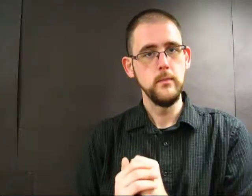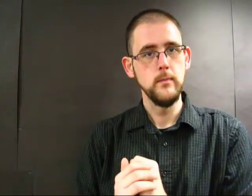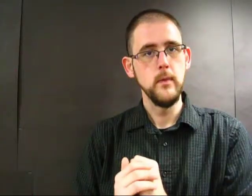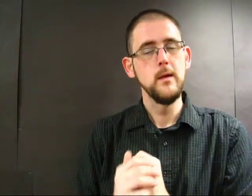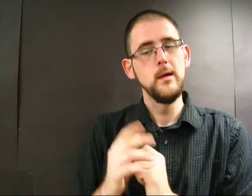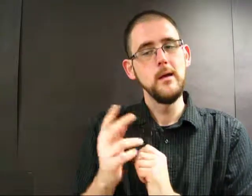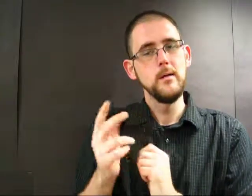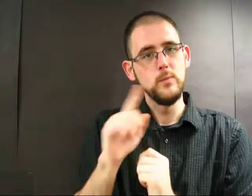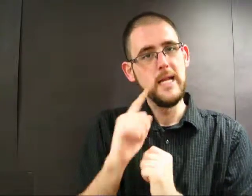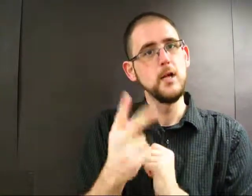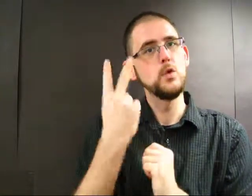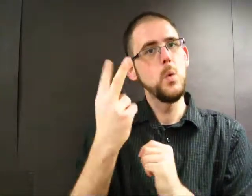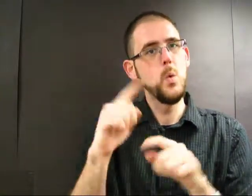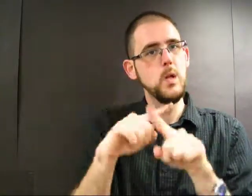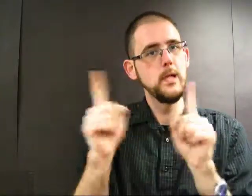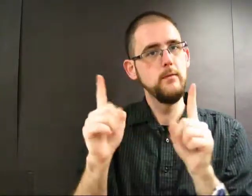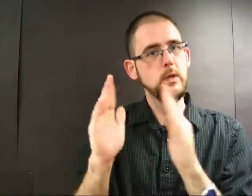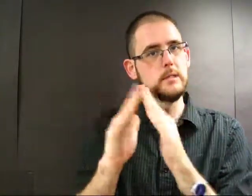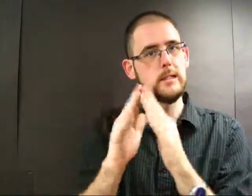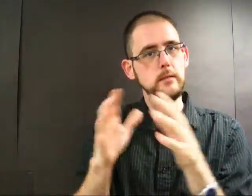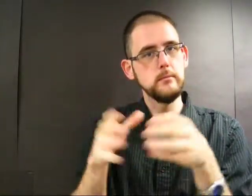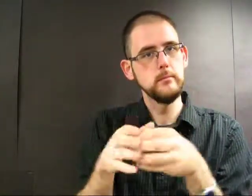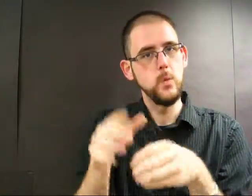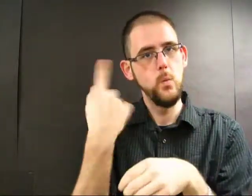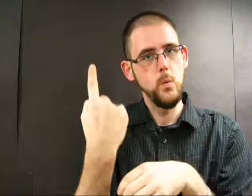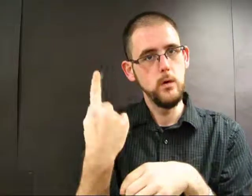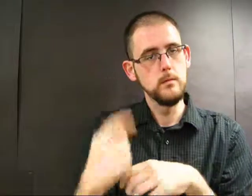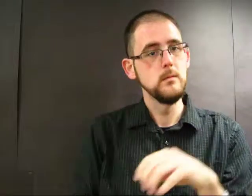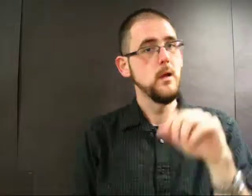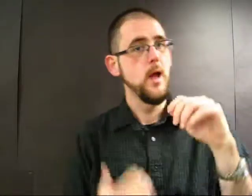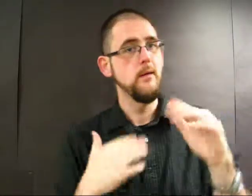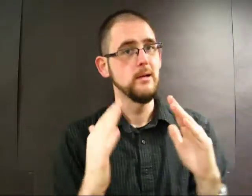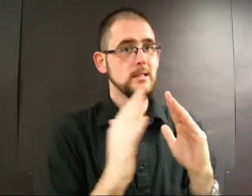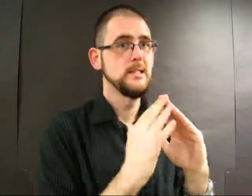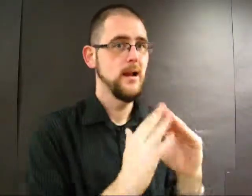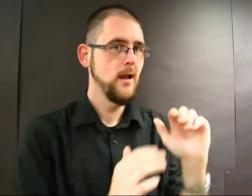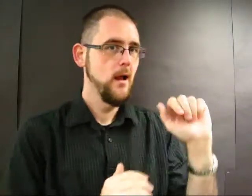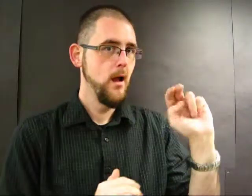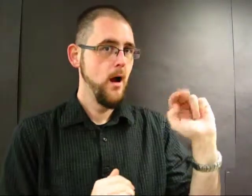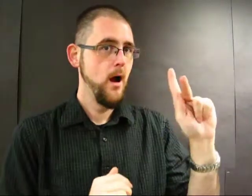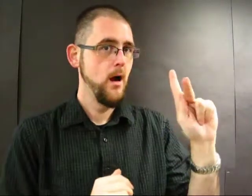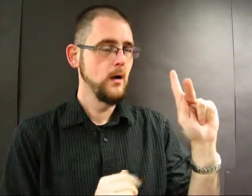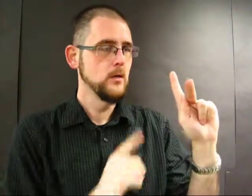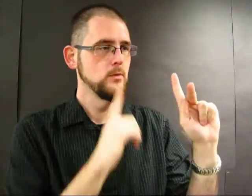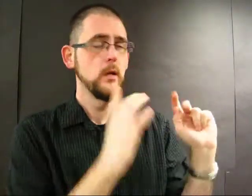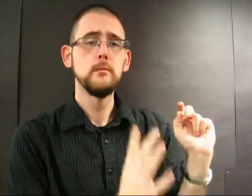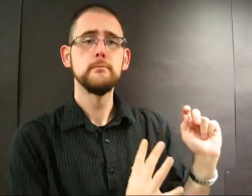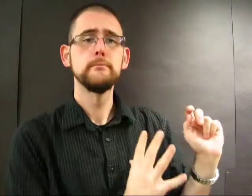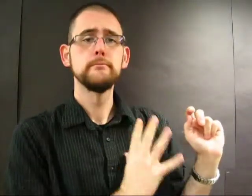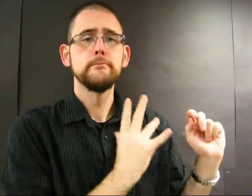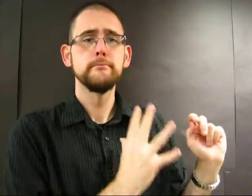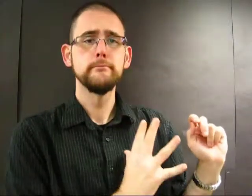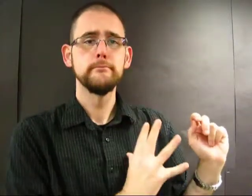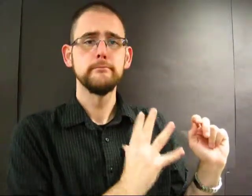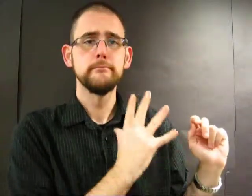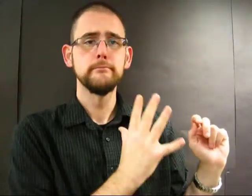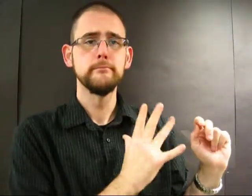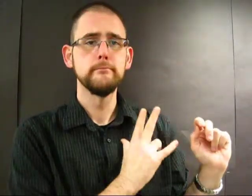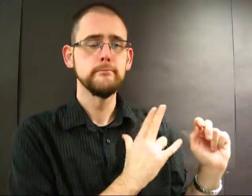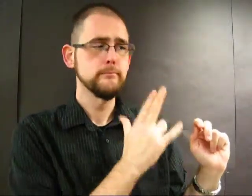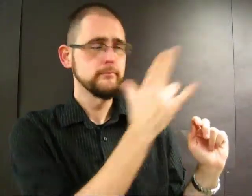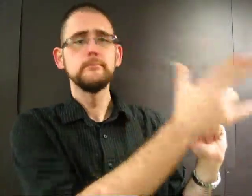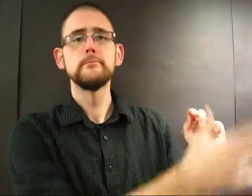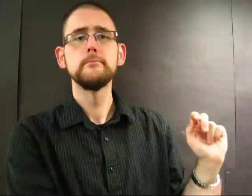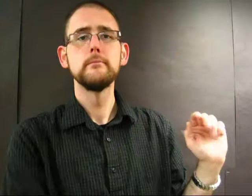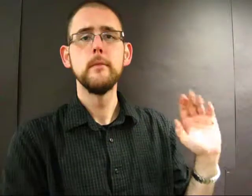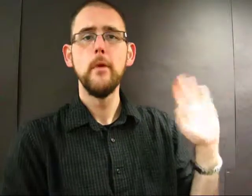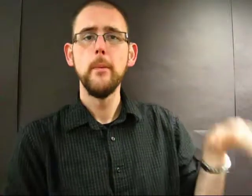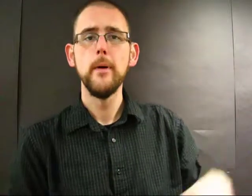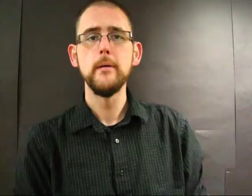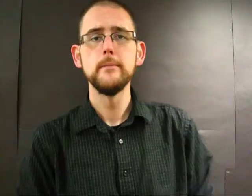It's actually two cities in one: Ankh, which is wealthier and very tony,